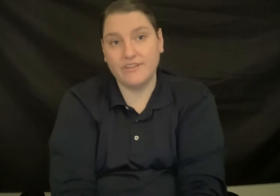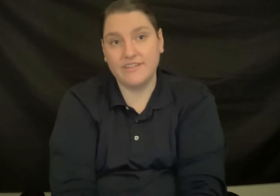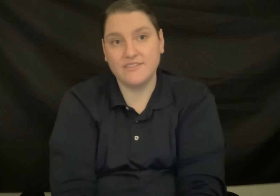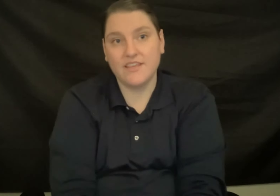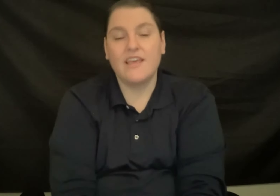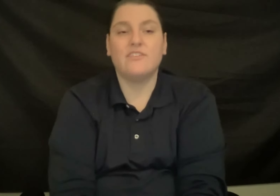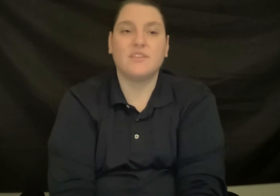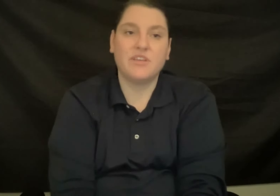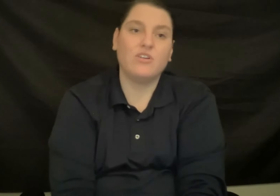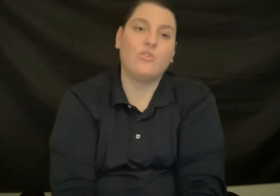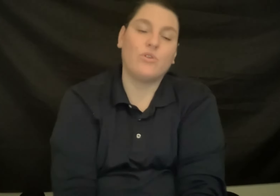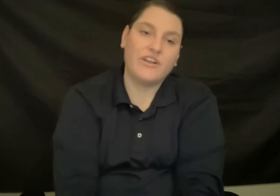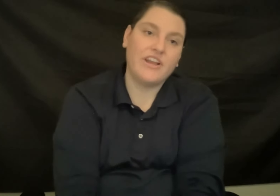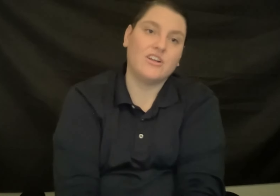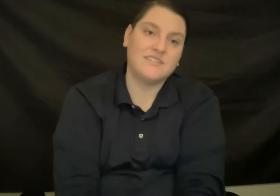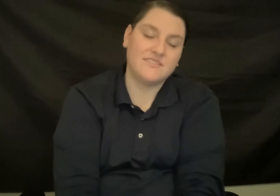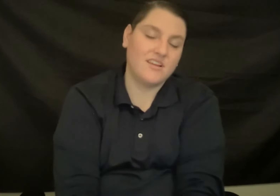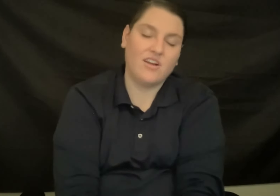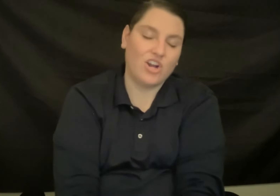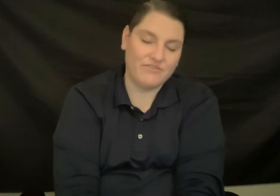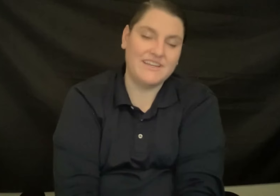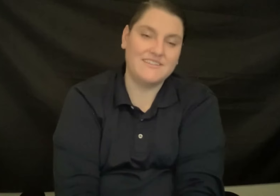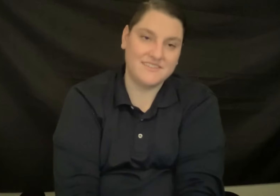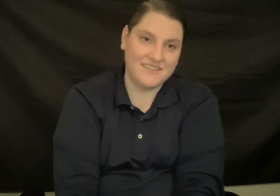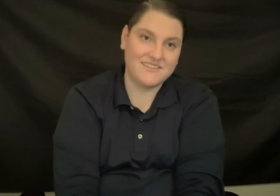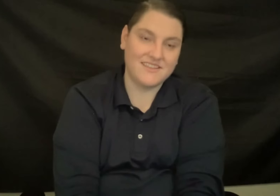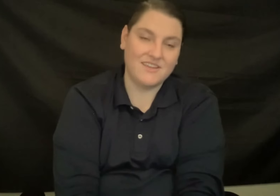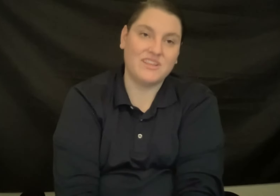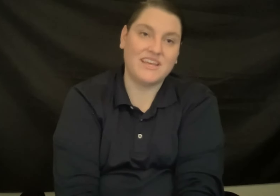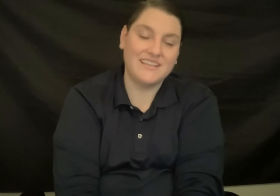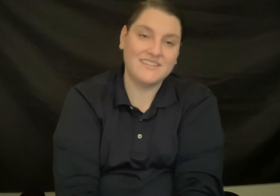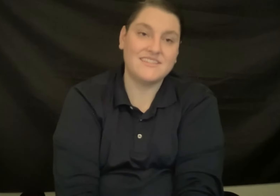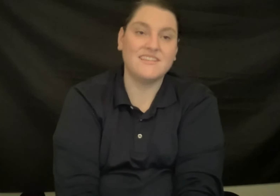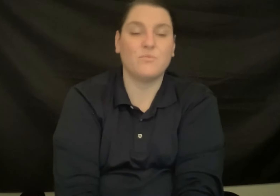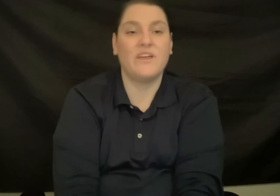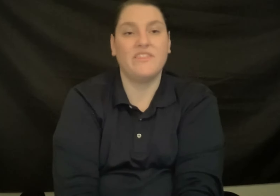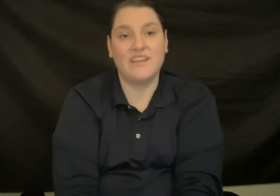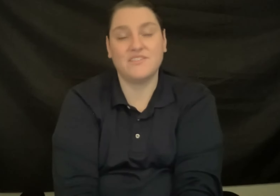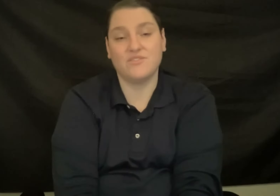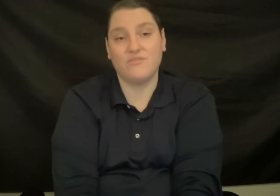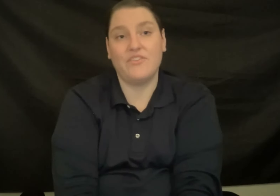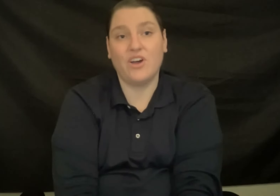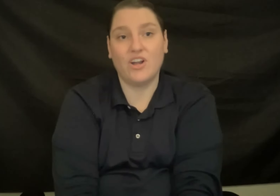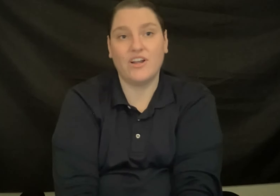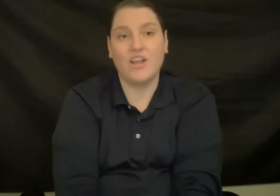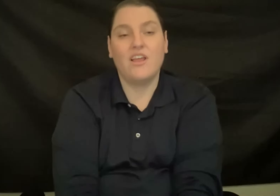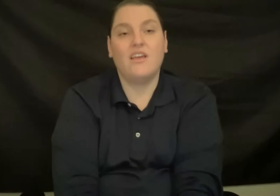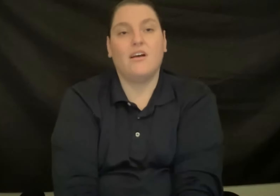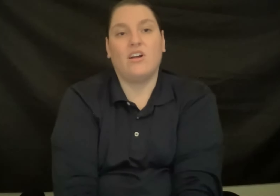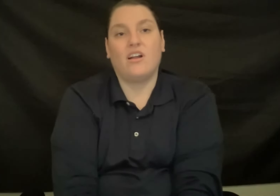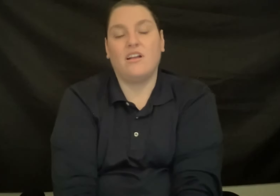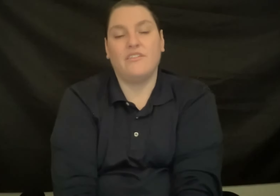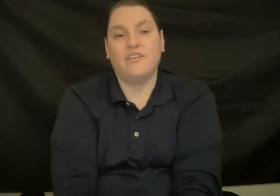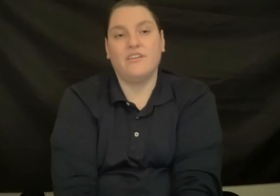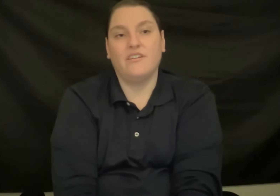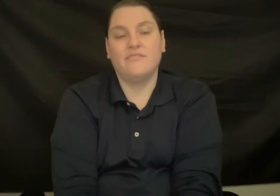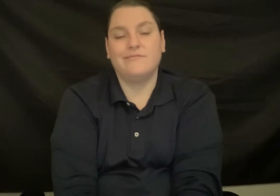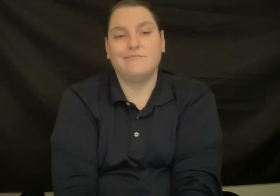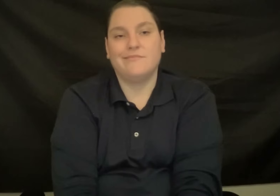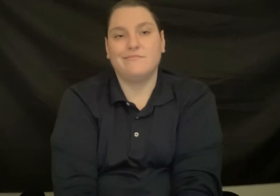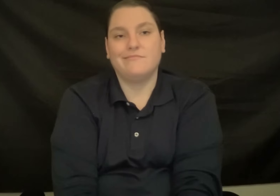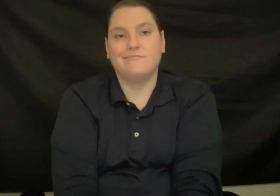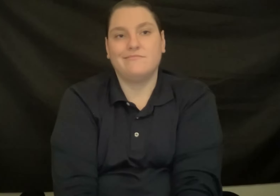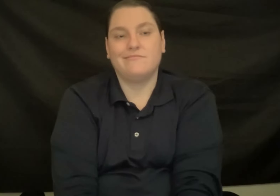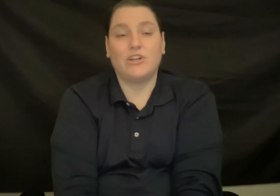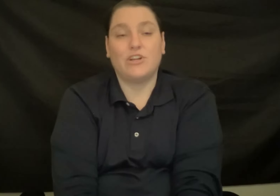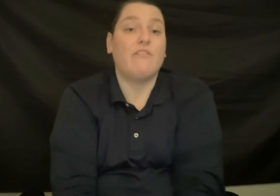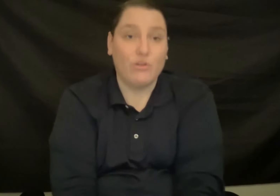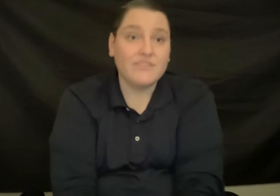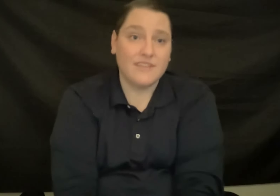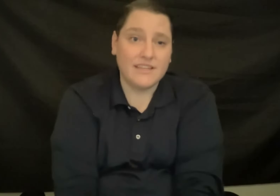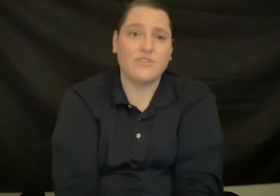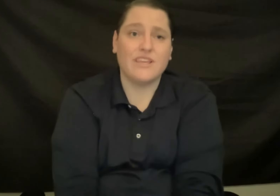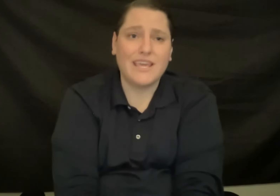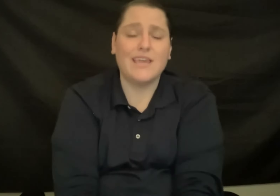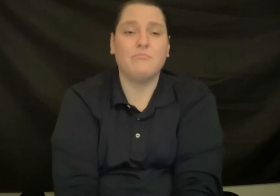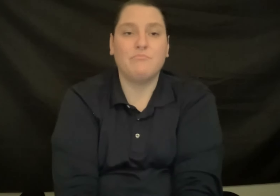And the causes of stroke differ. For women, there's usually heart disease. For men, the cause is usually related to, um, the blood vessels in the heart.